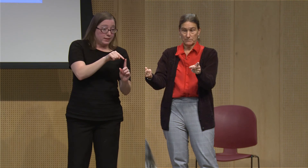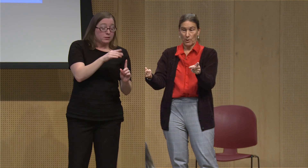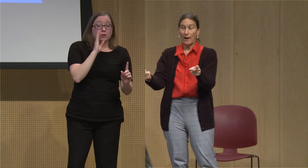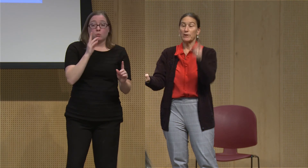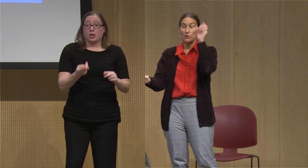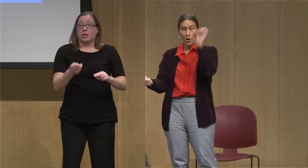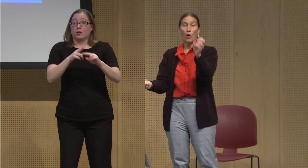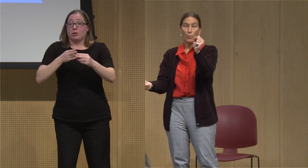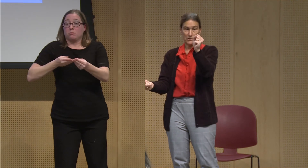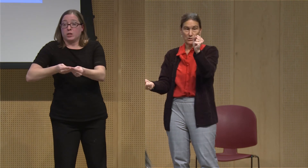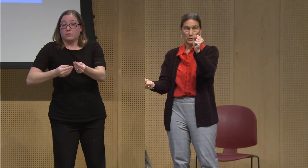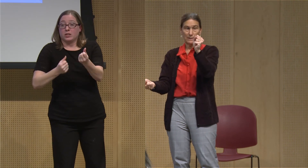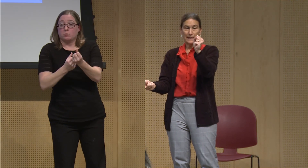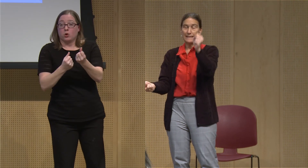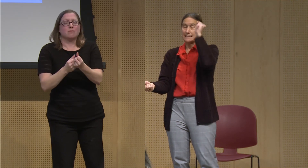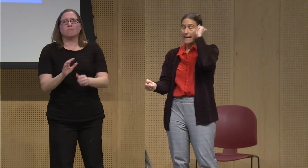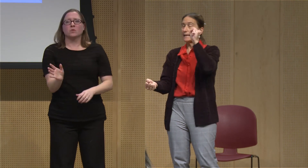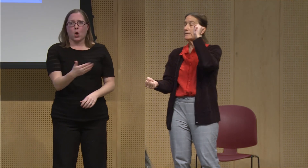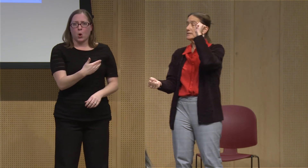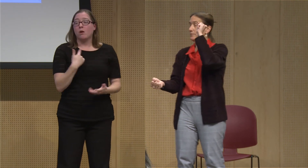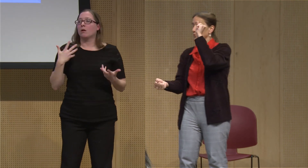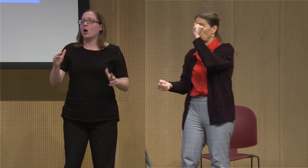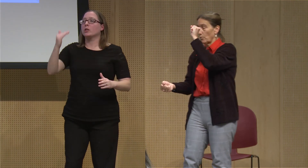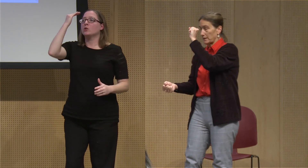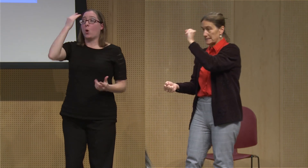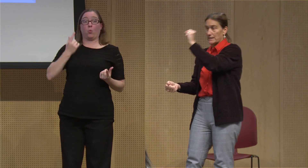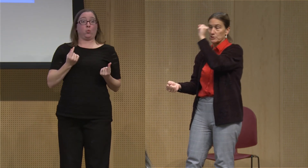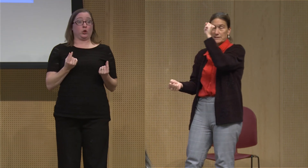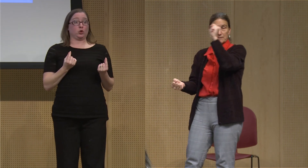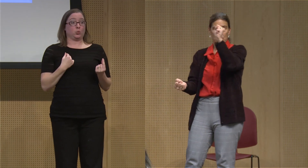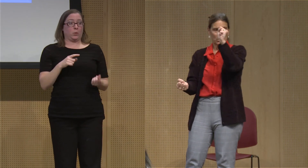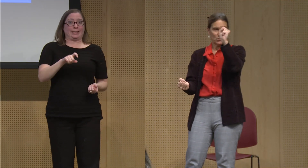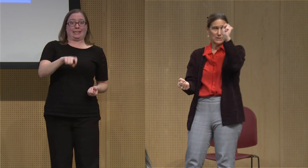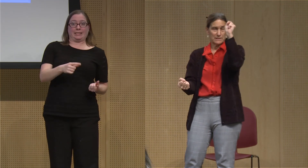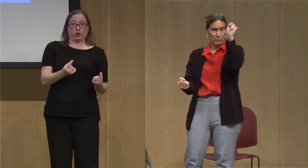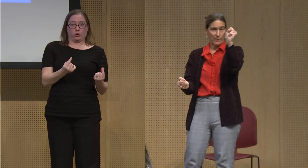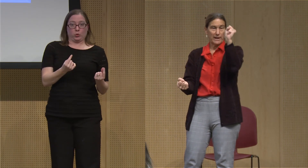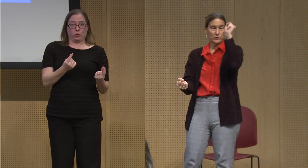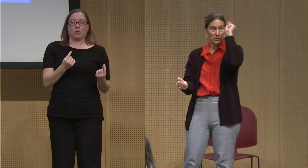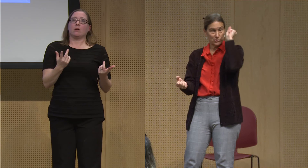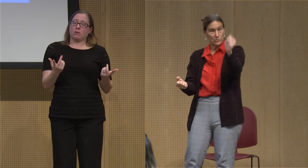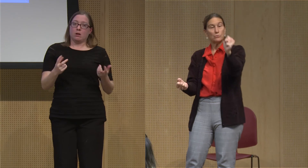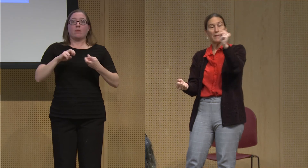I ALREADY KNOW WHAT TO DO. IT'S GETTING THE DIFFERENT ORGANIZATIONS AND INSTITUTIONS AND PROVIDERS TO DO THAT